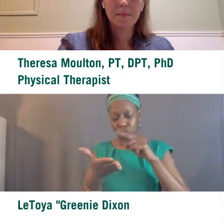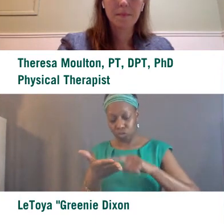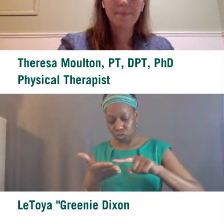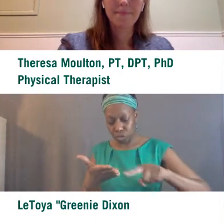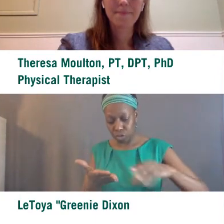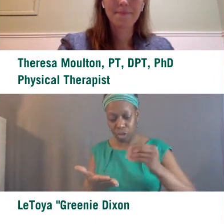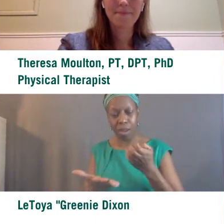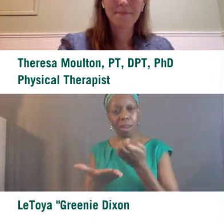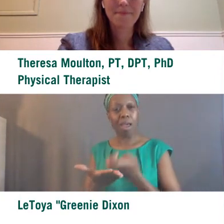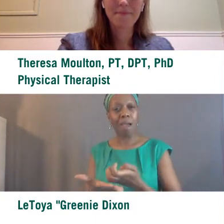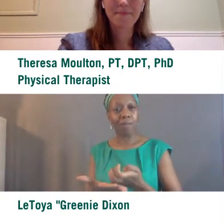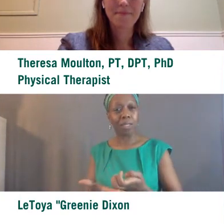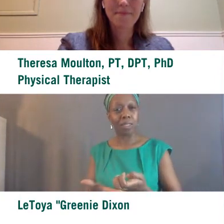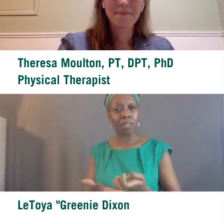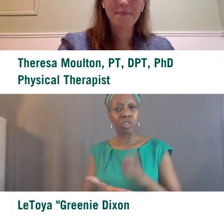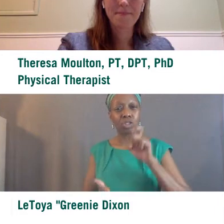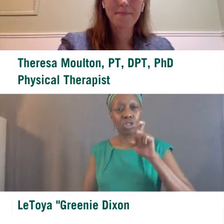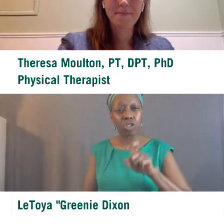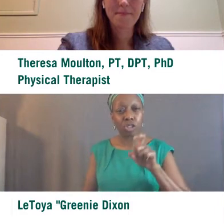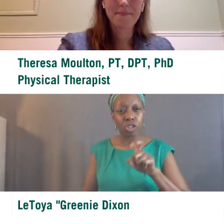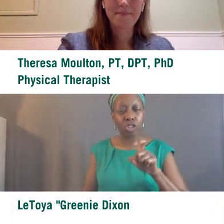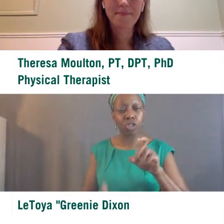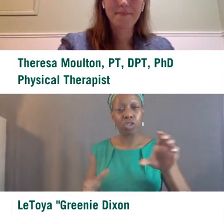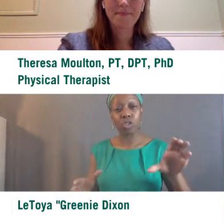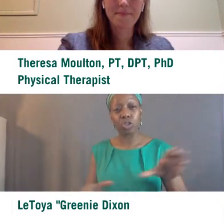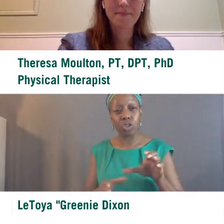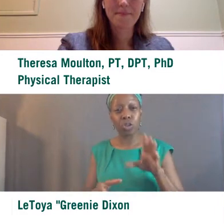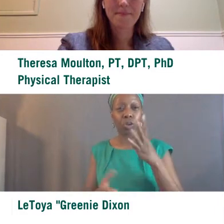of should you do four weeks of therapy three days a week